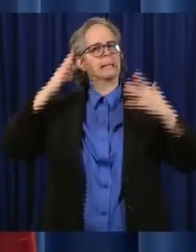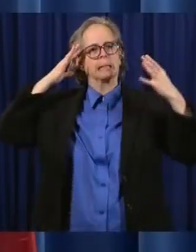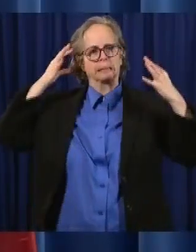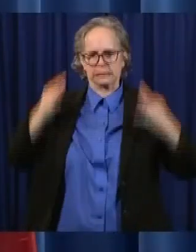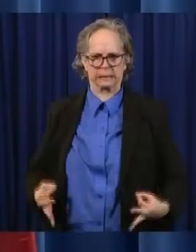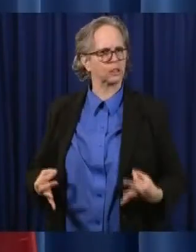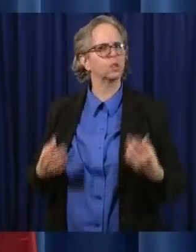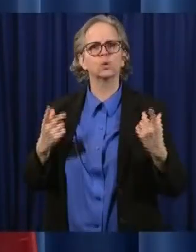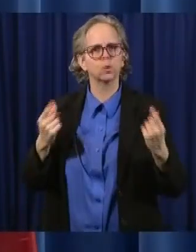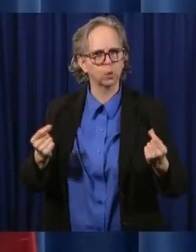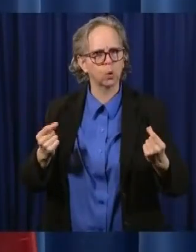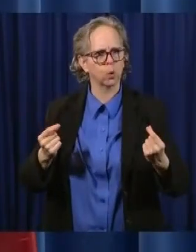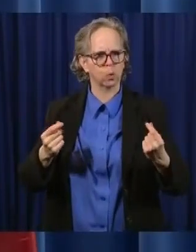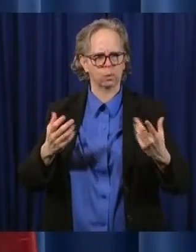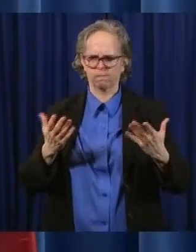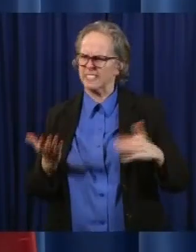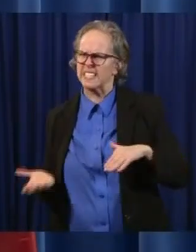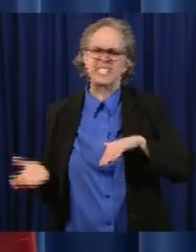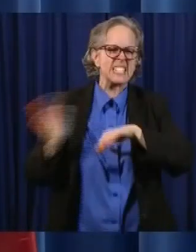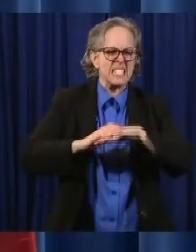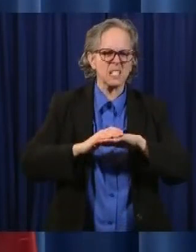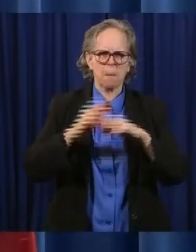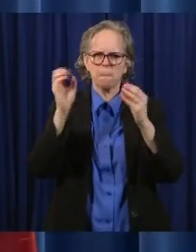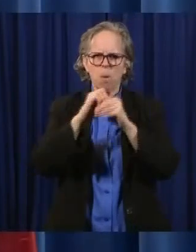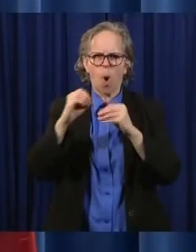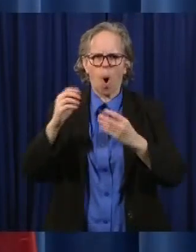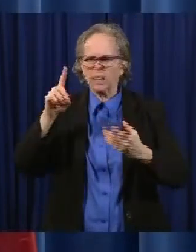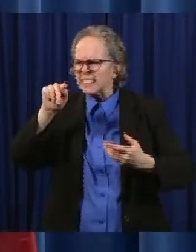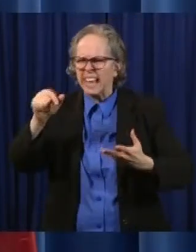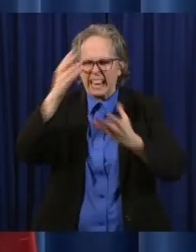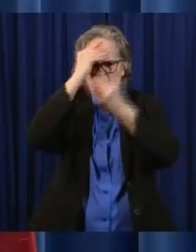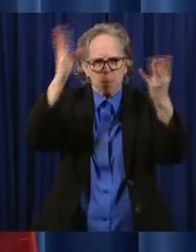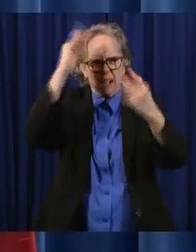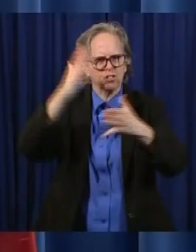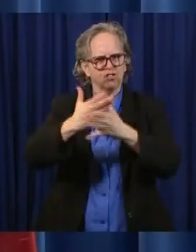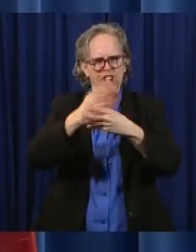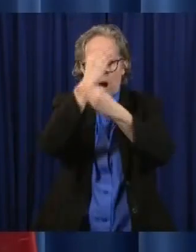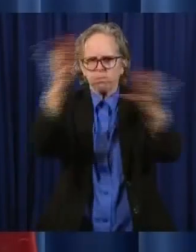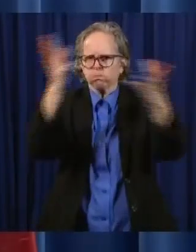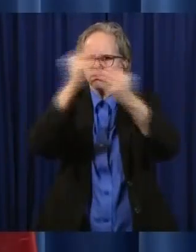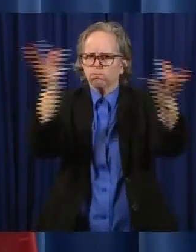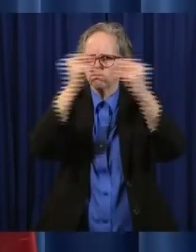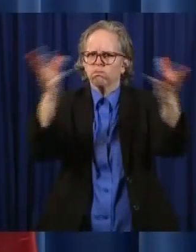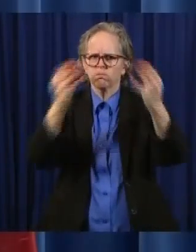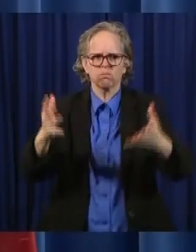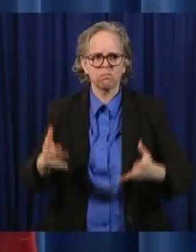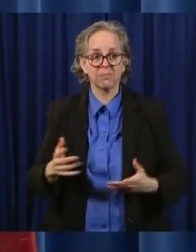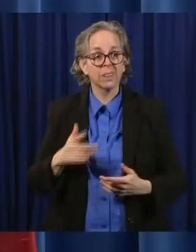US. AND SO WE HAVE STARTED ON THE PATH.